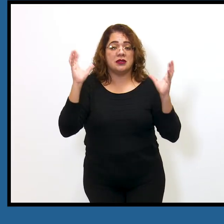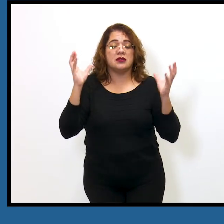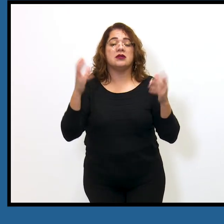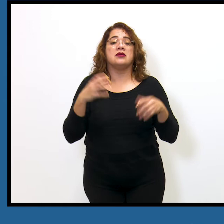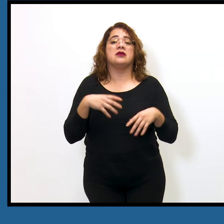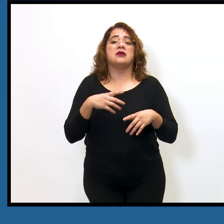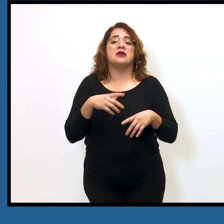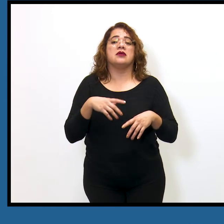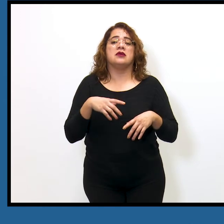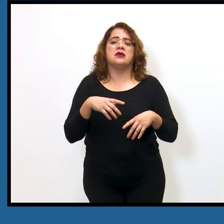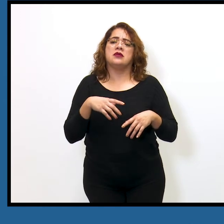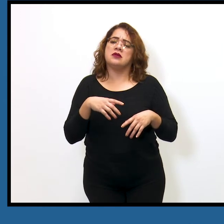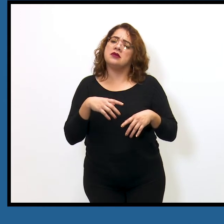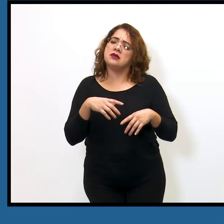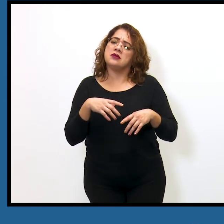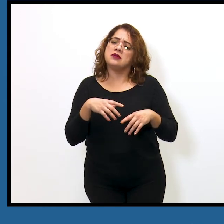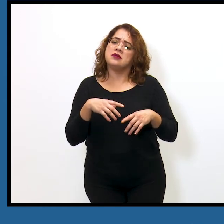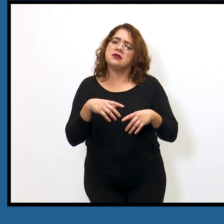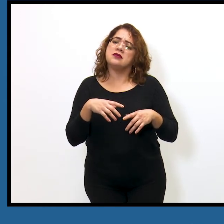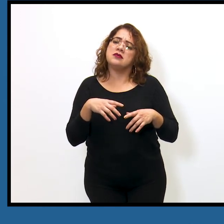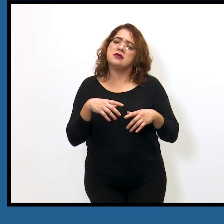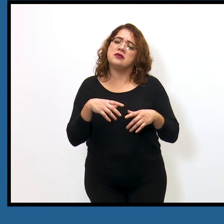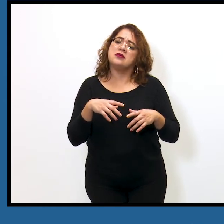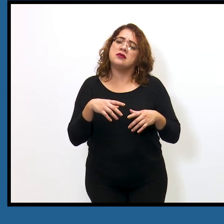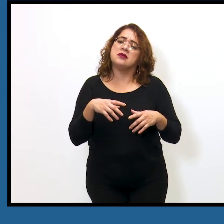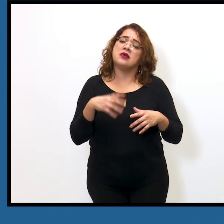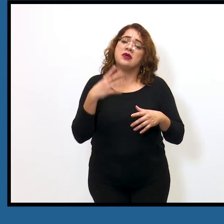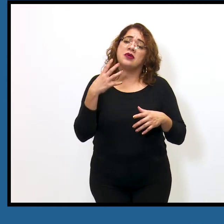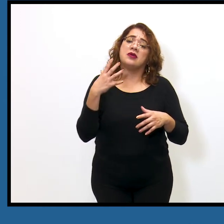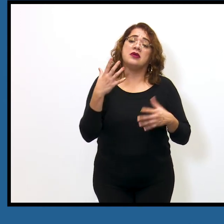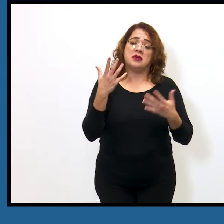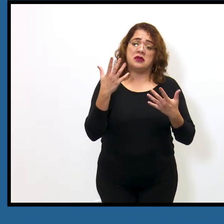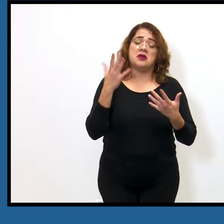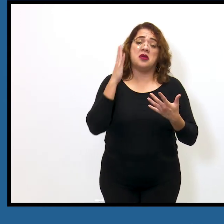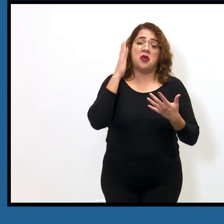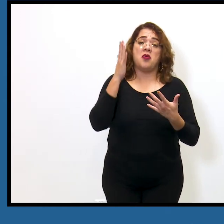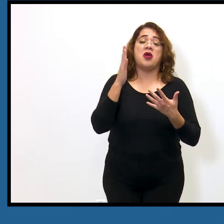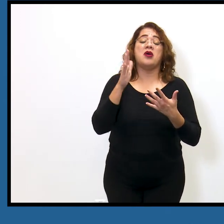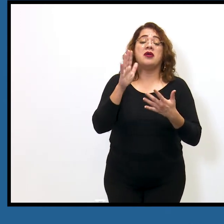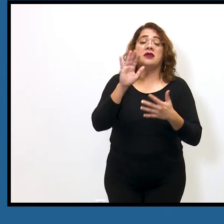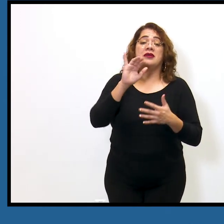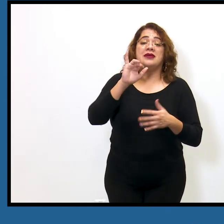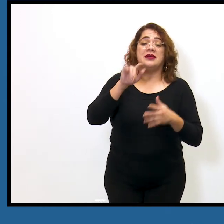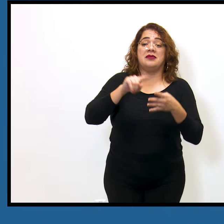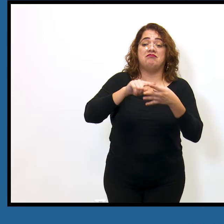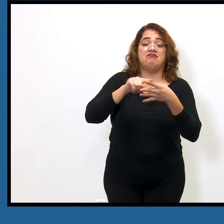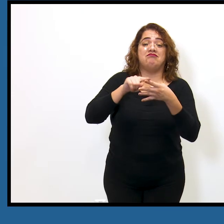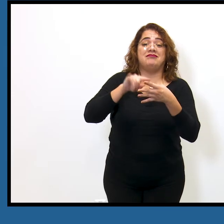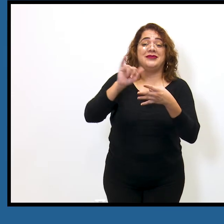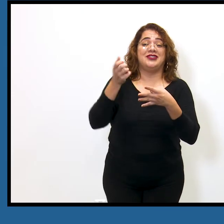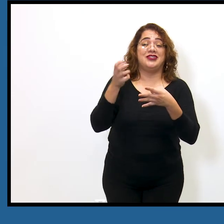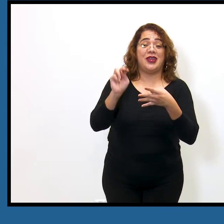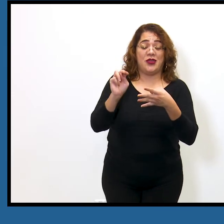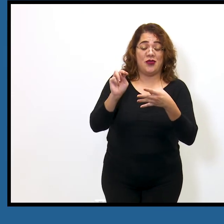will be, will begin in the beginning of January and then we continue to. We will be moving into